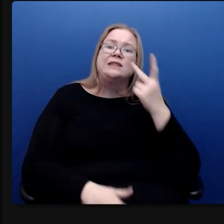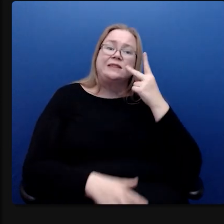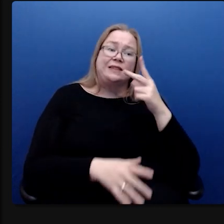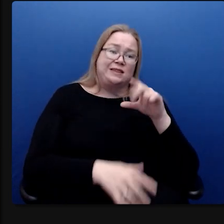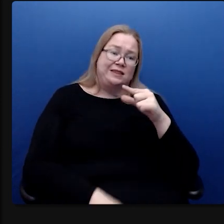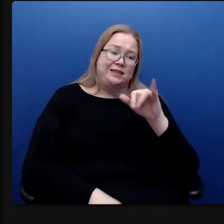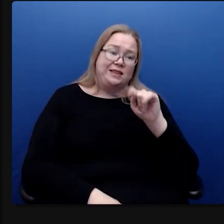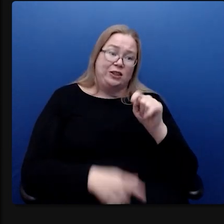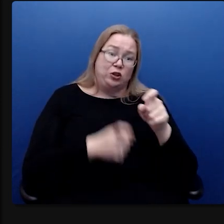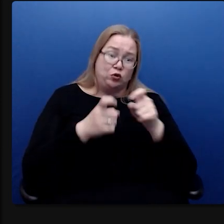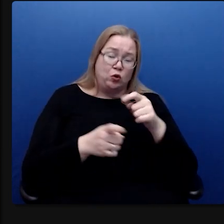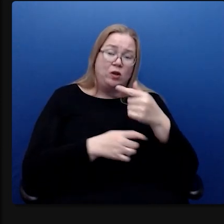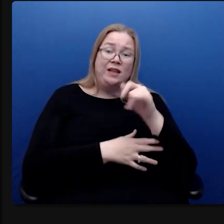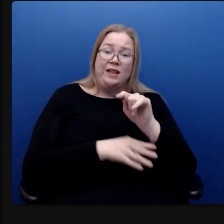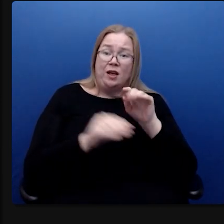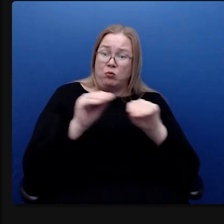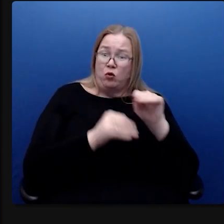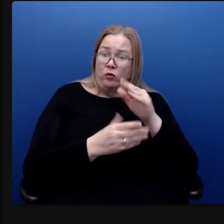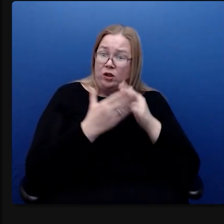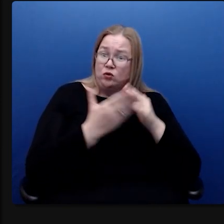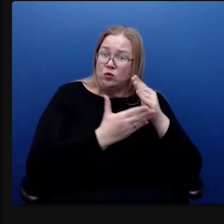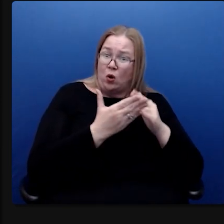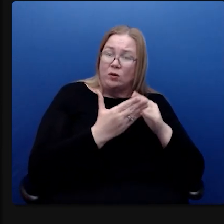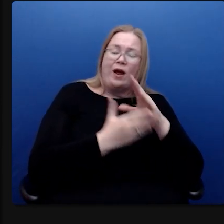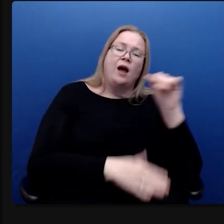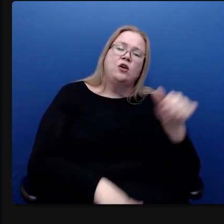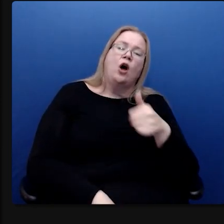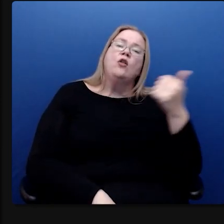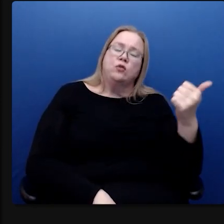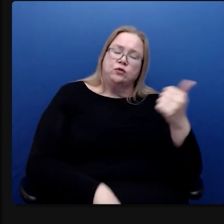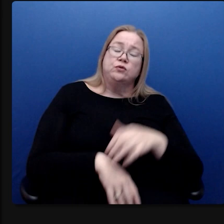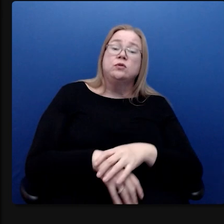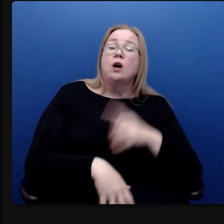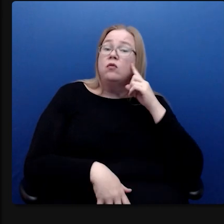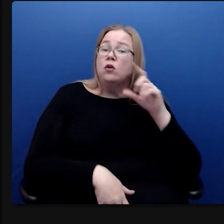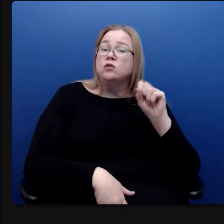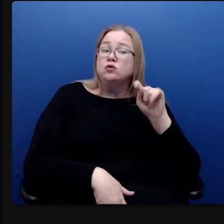Here, you see, get controller, get movement component and others.